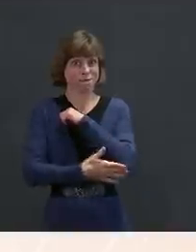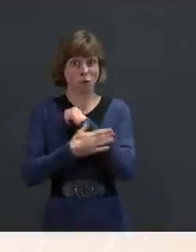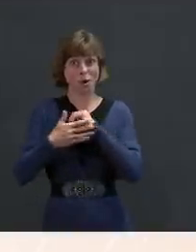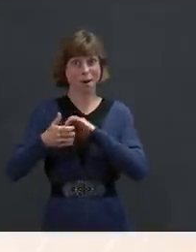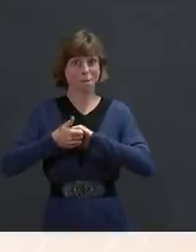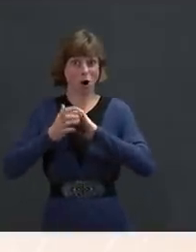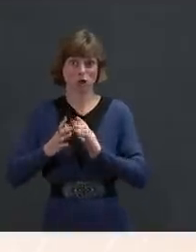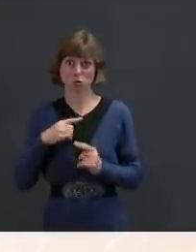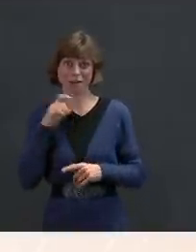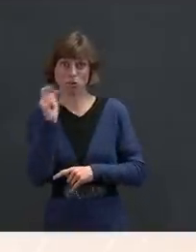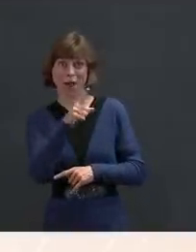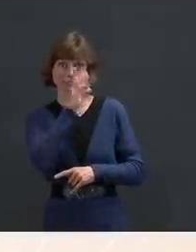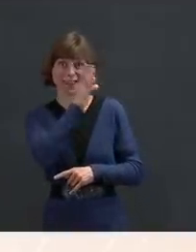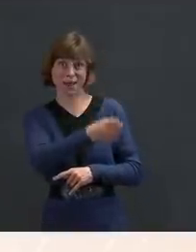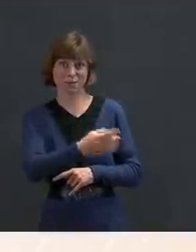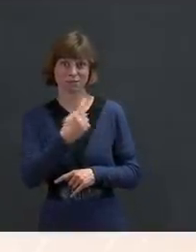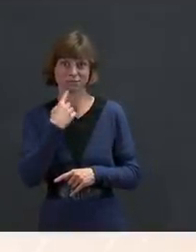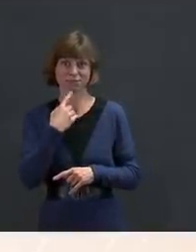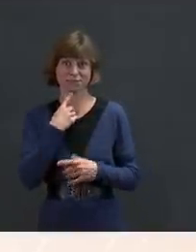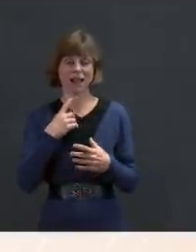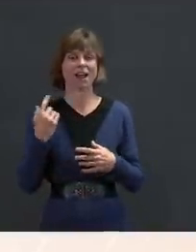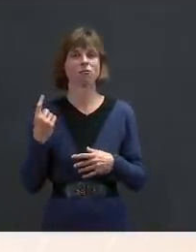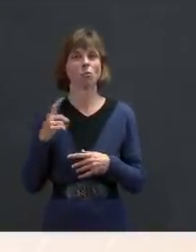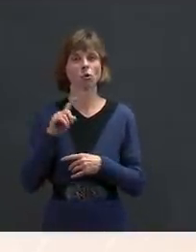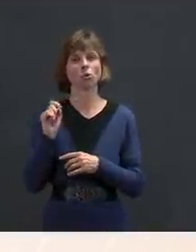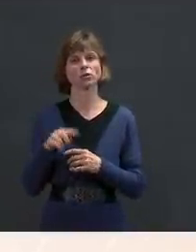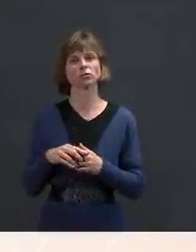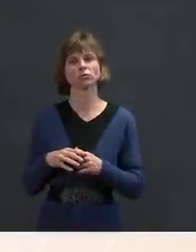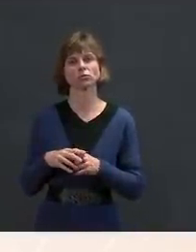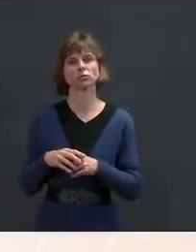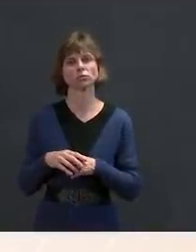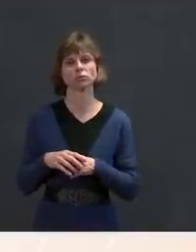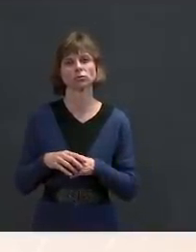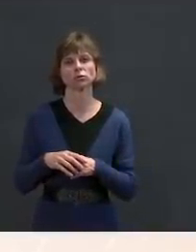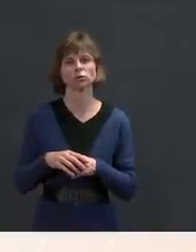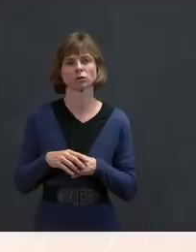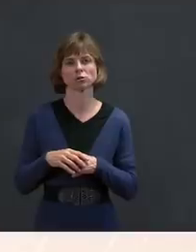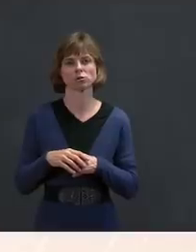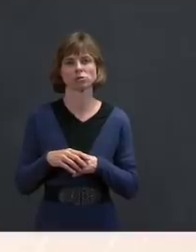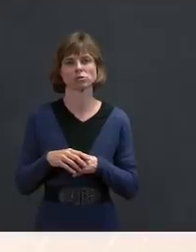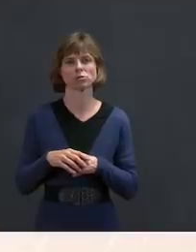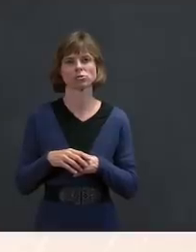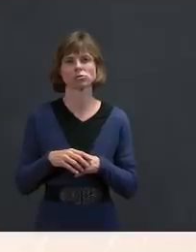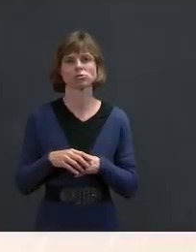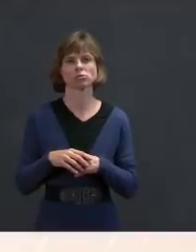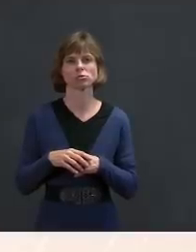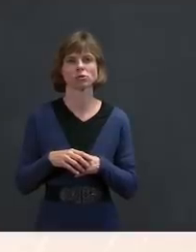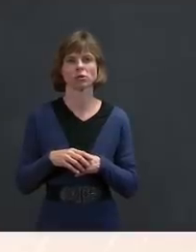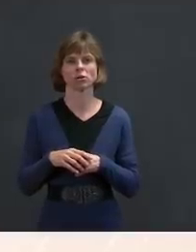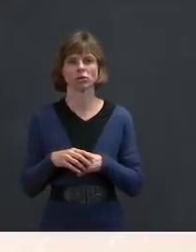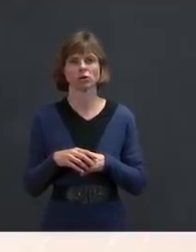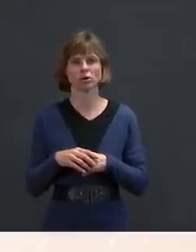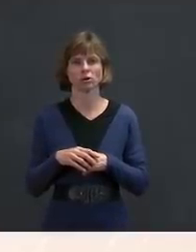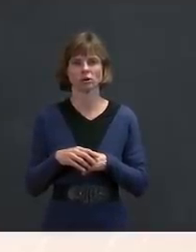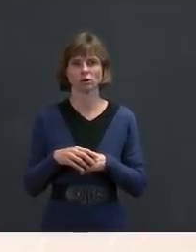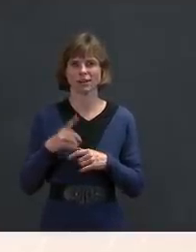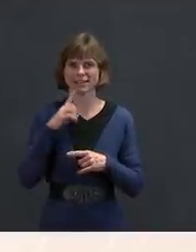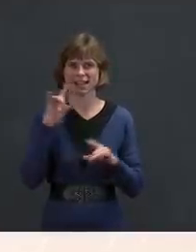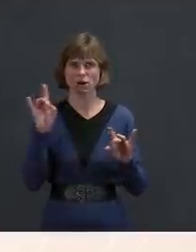The Press: Can I have one more question about Brazil? Ms. Psaki: Sure. Go ahead. Sure. The Press: So the WHO said there is a tragedy happening in Brazil right now because of the pandemic.